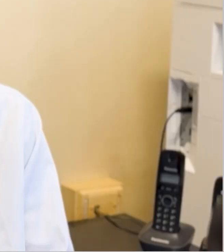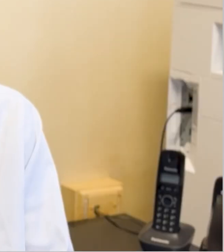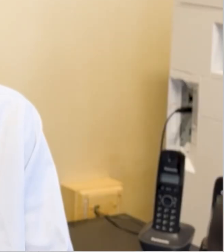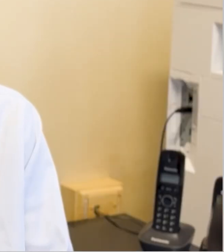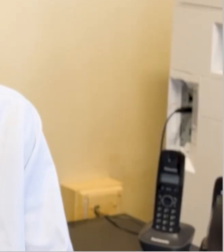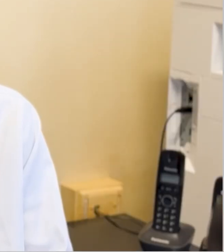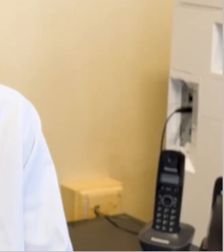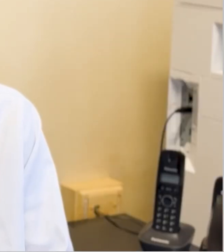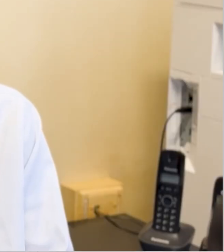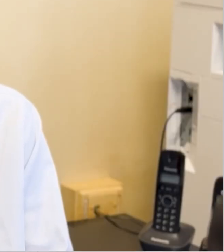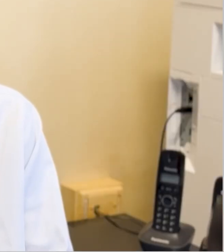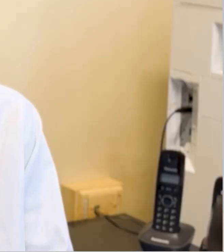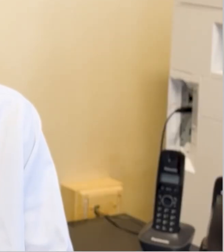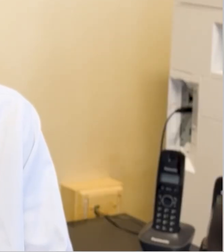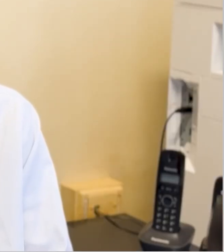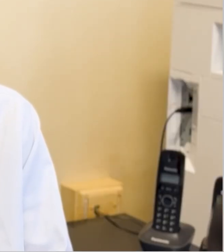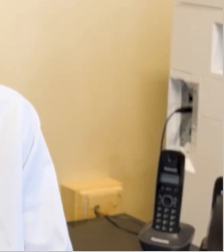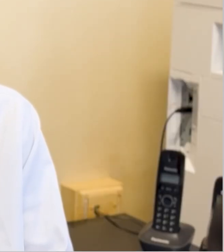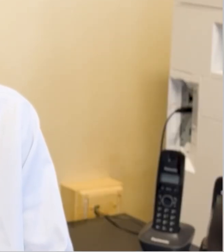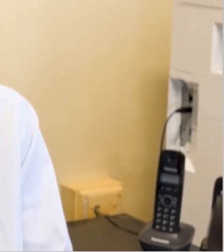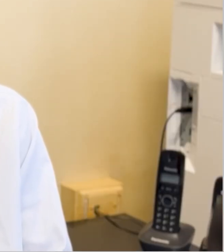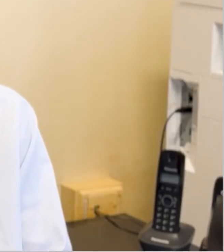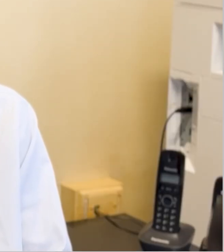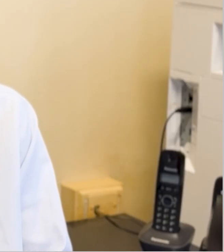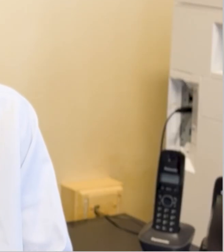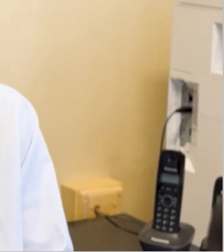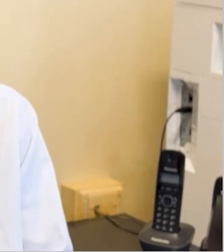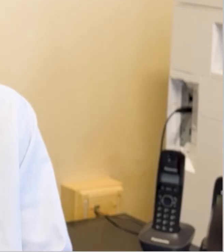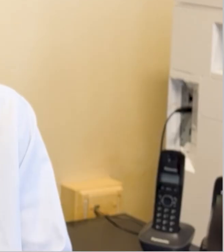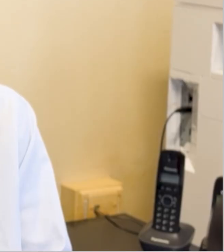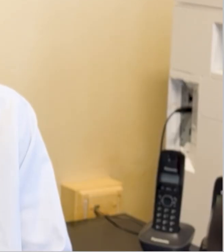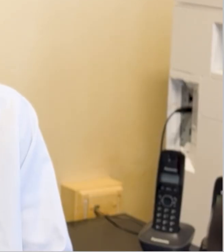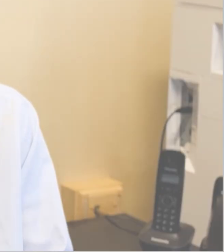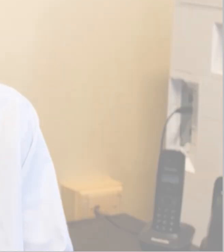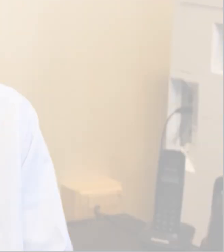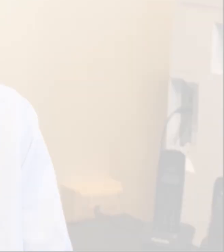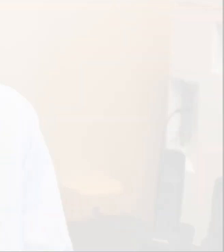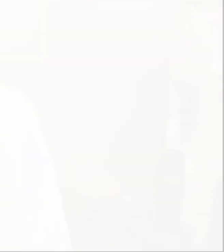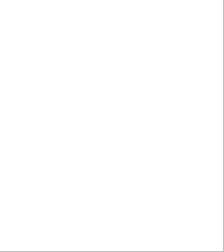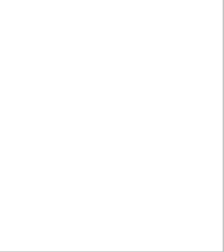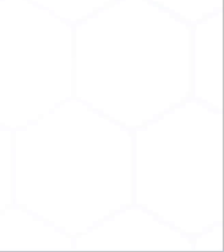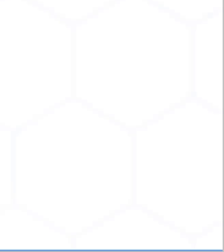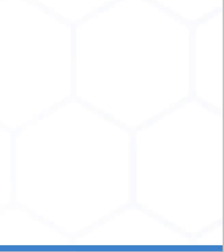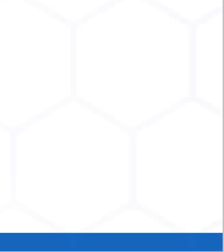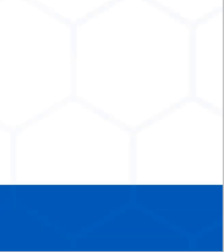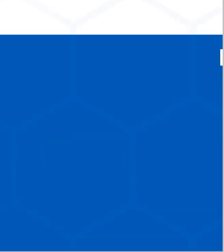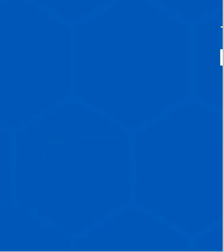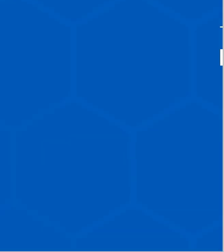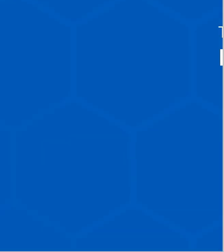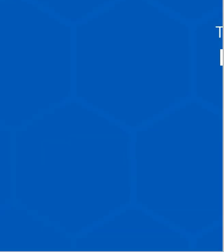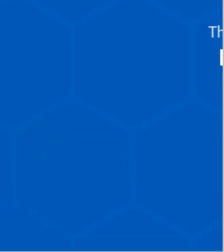Together, we can move from knowledge to action and from inequity to equity.